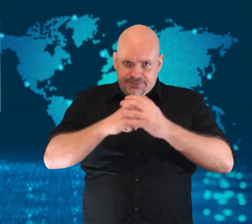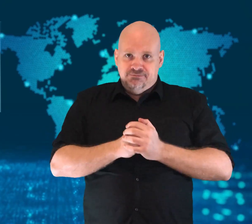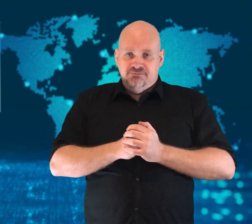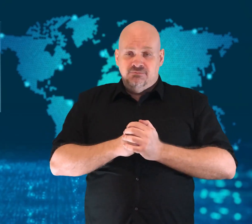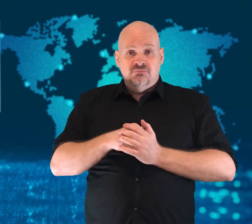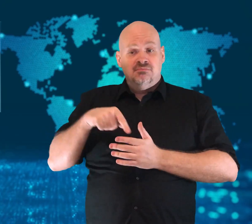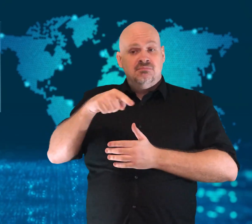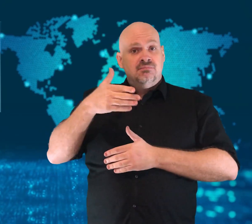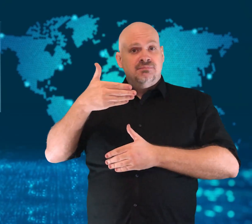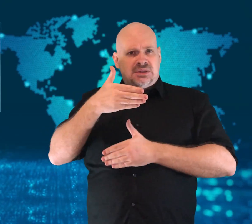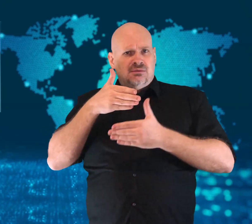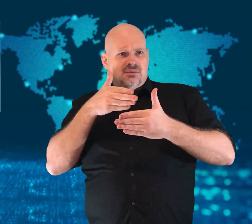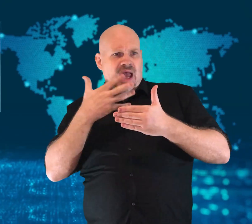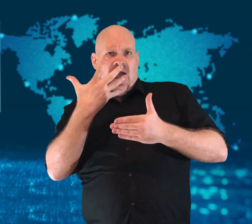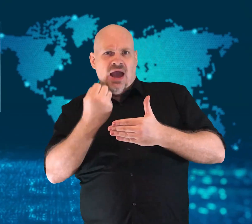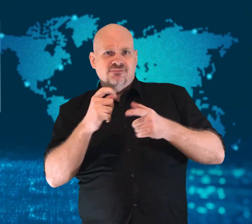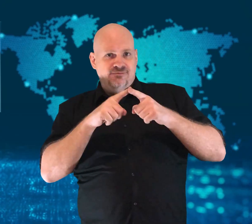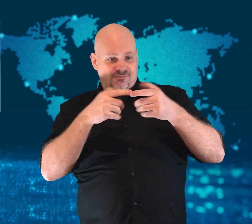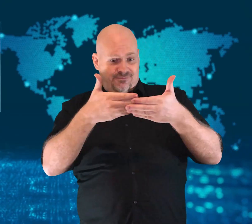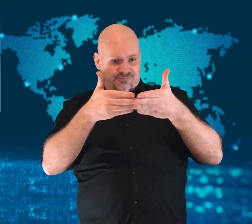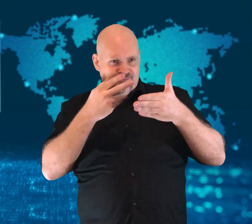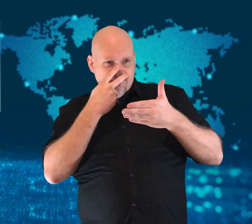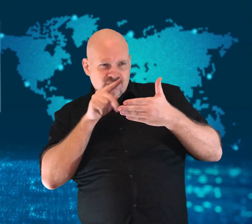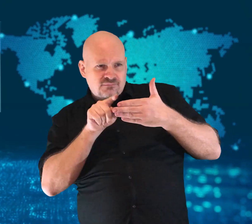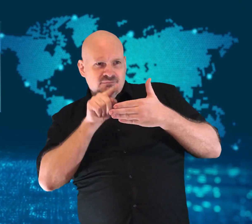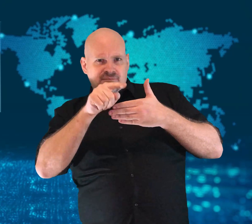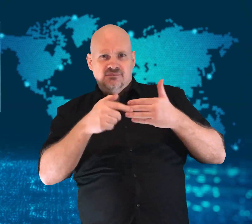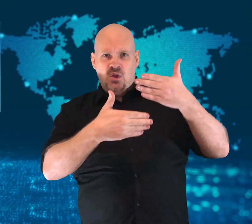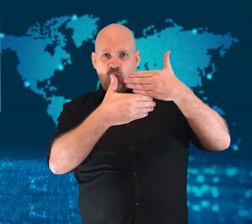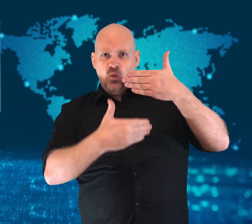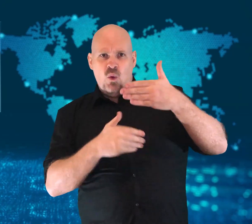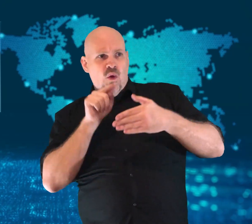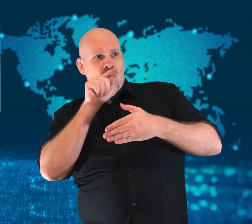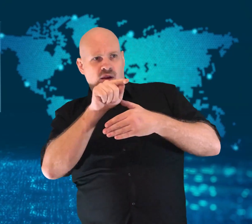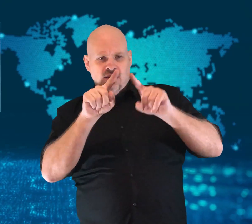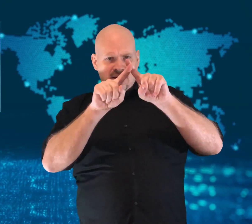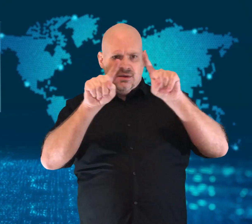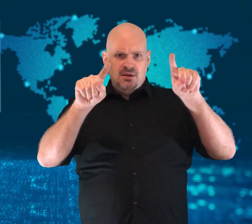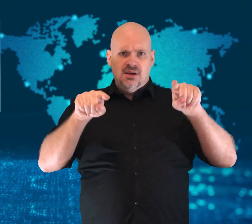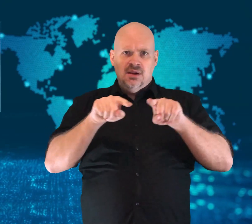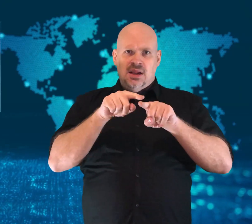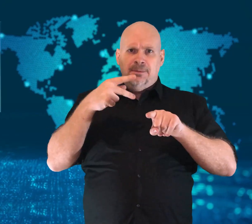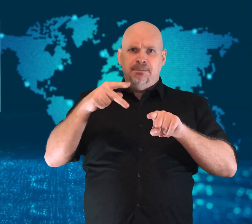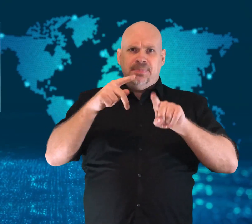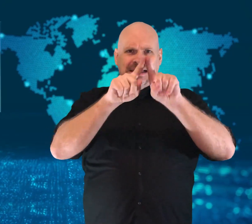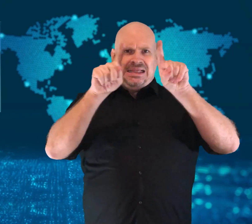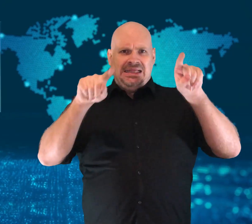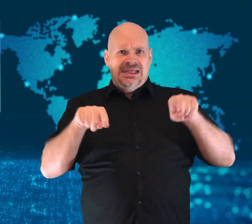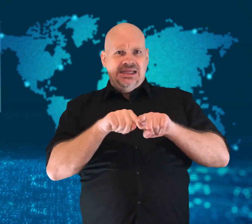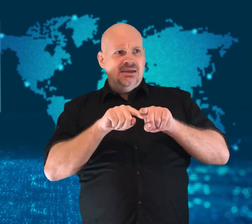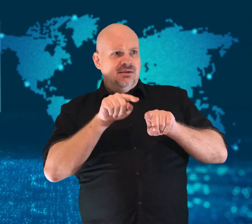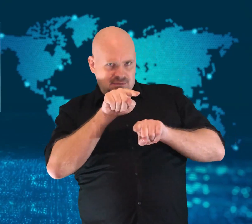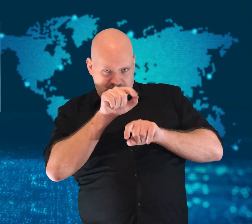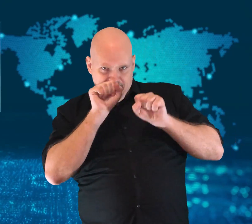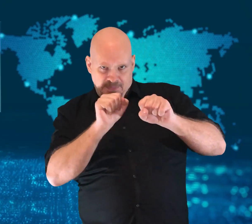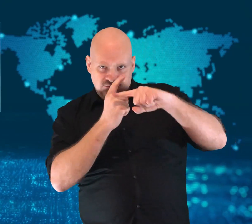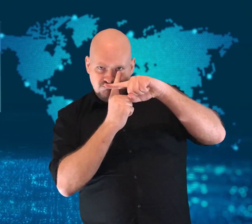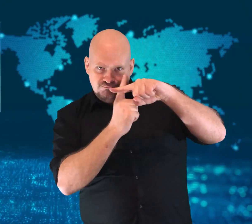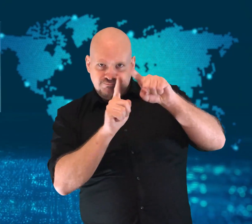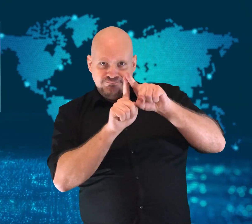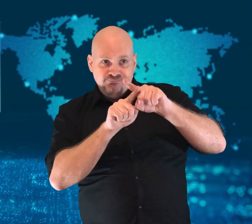Each time one of them reached a goal - a pink board on one wall of